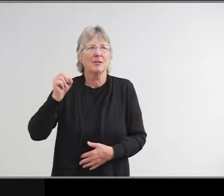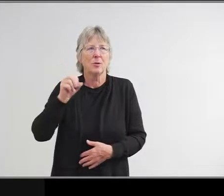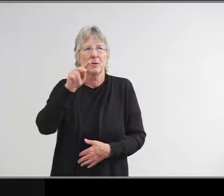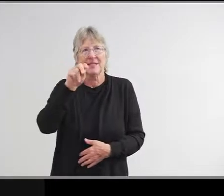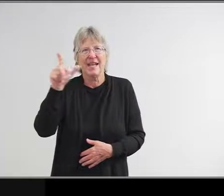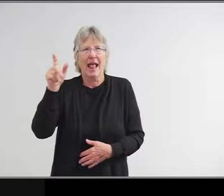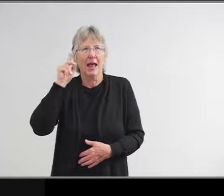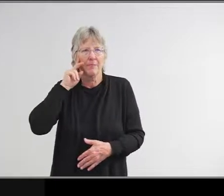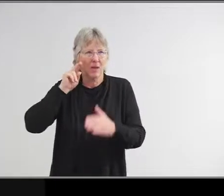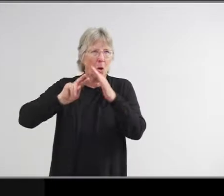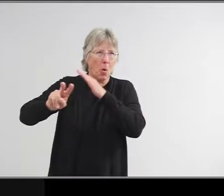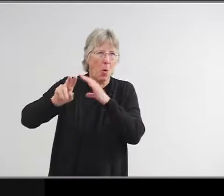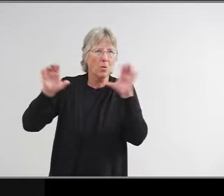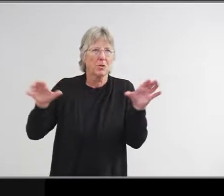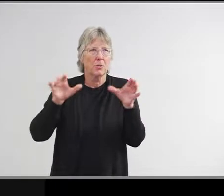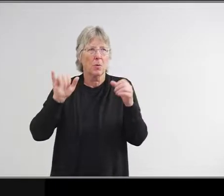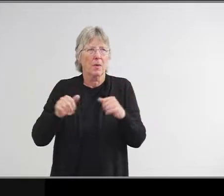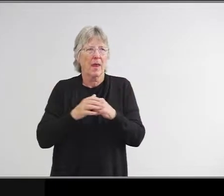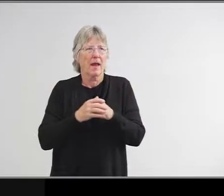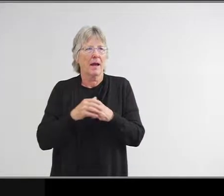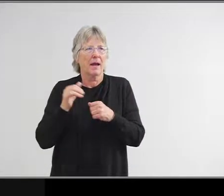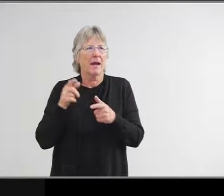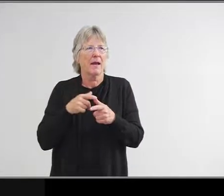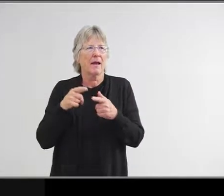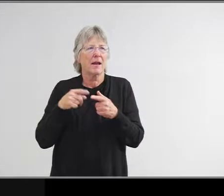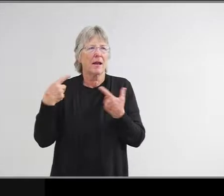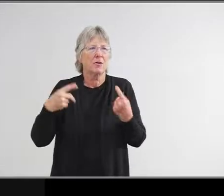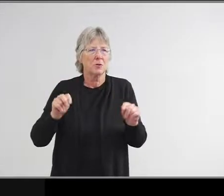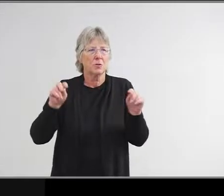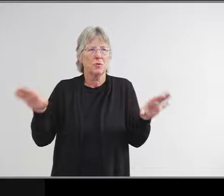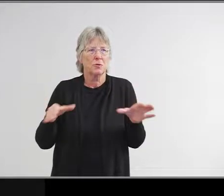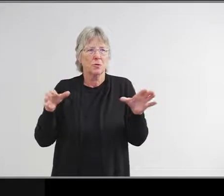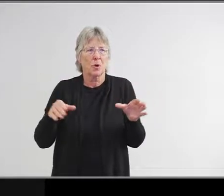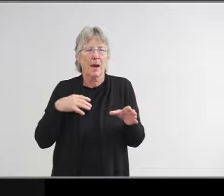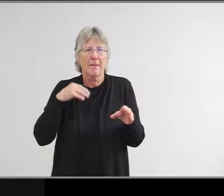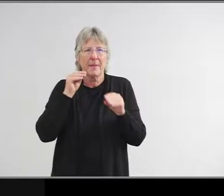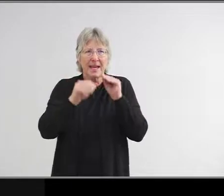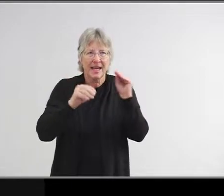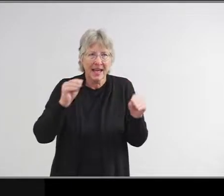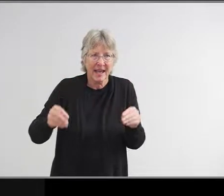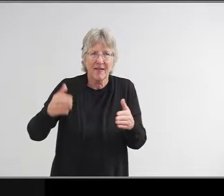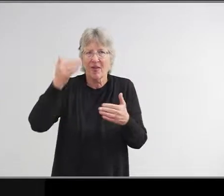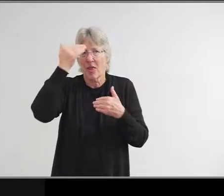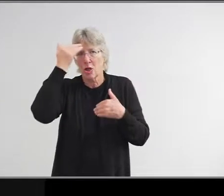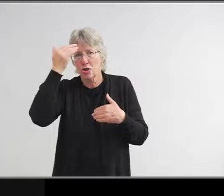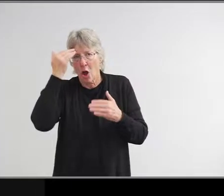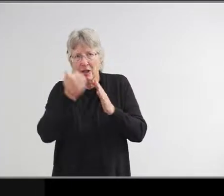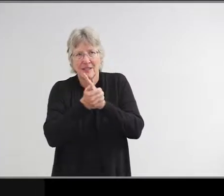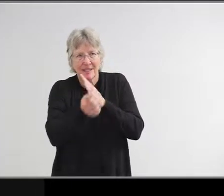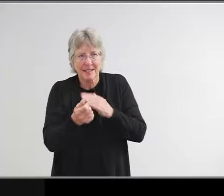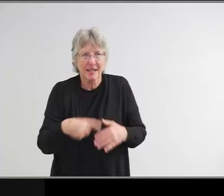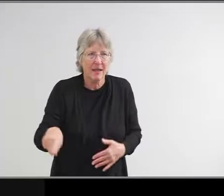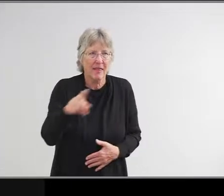As Ms. Ashbrooke shares, high school TLs strive to input the knowledge and skills our students will need in college.